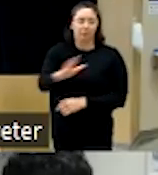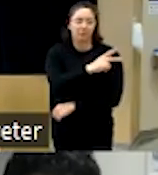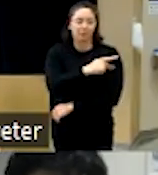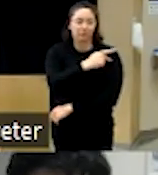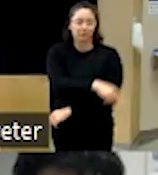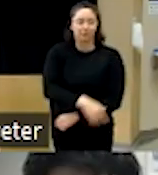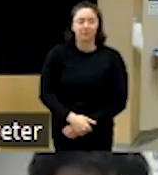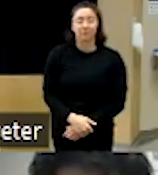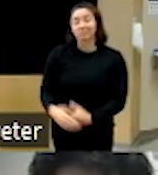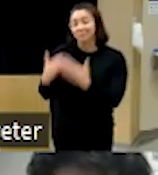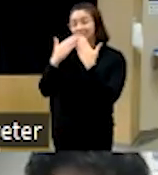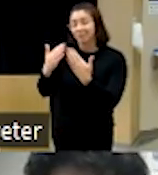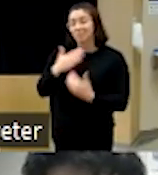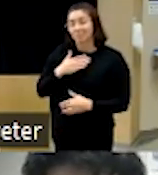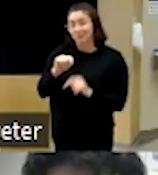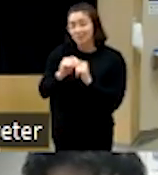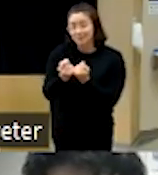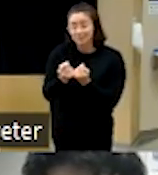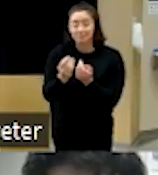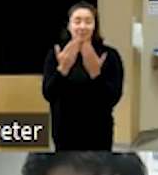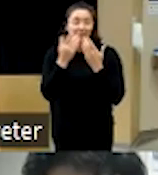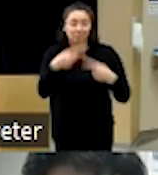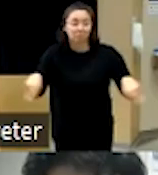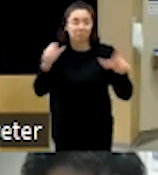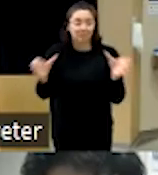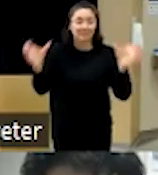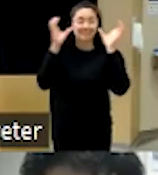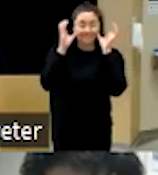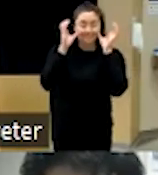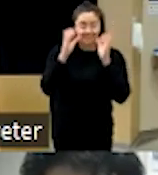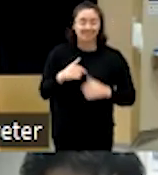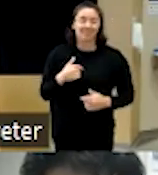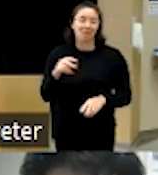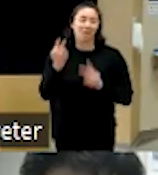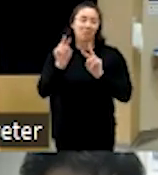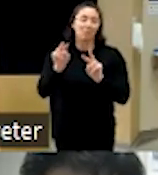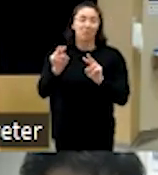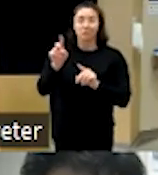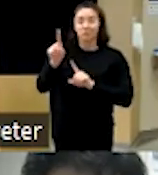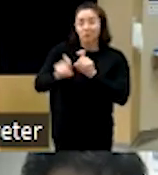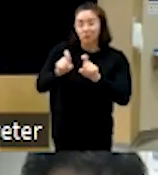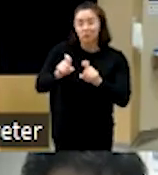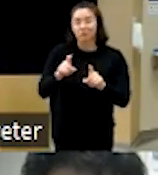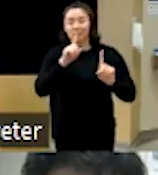and um thank you for listening and I'm looking forward to questions and comments and discussion